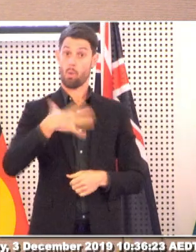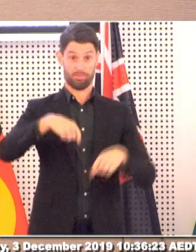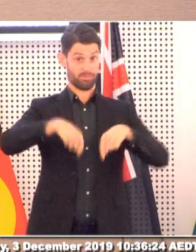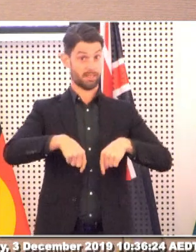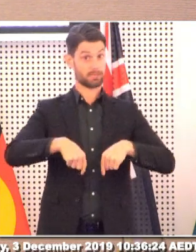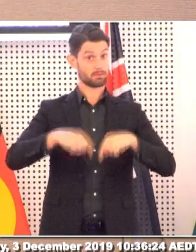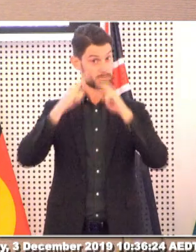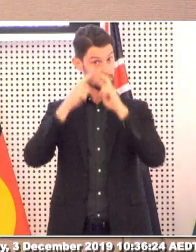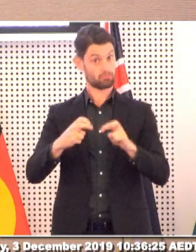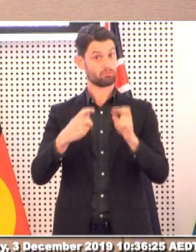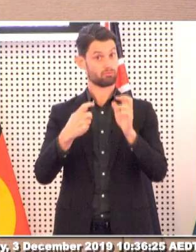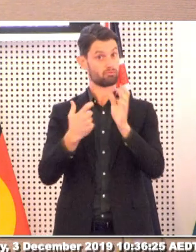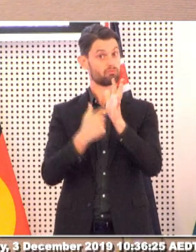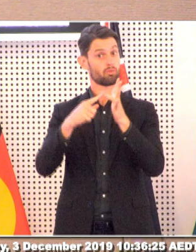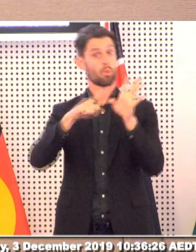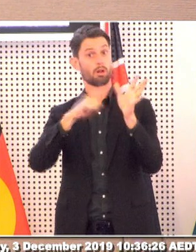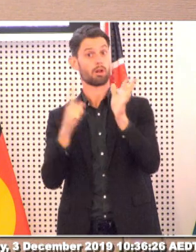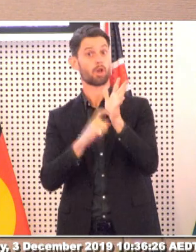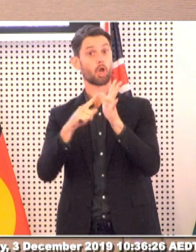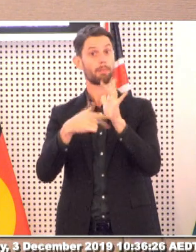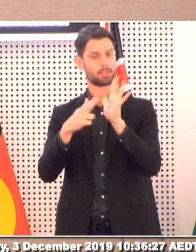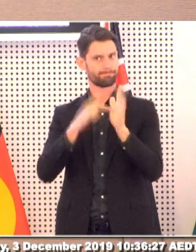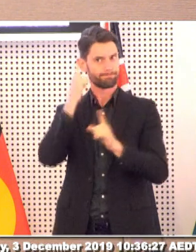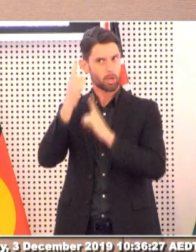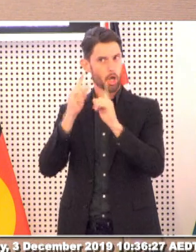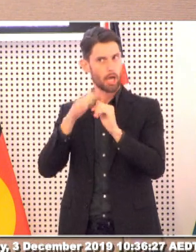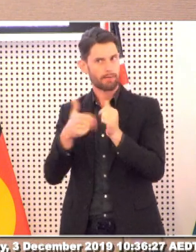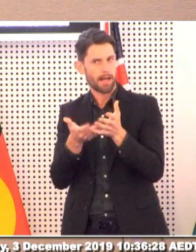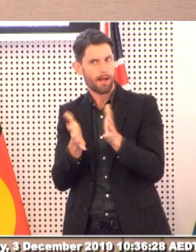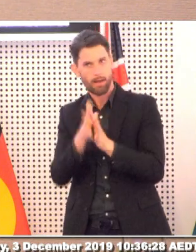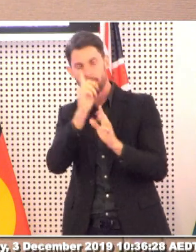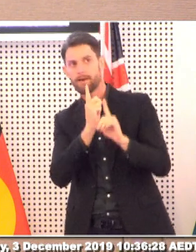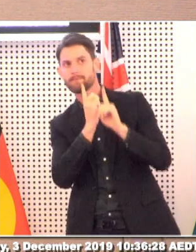for governments to come up with plans to address unmet need, and – and to provide a